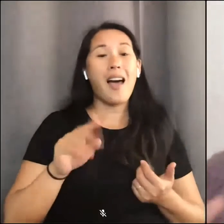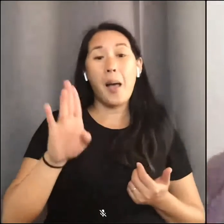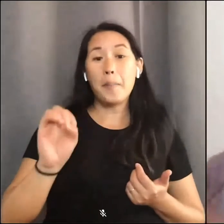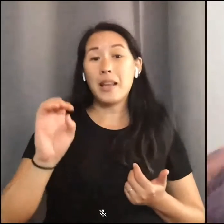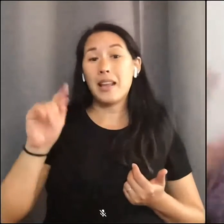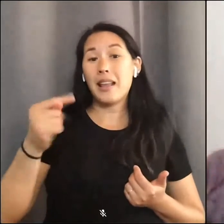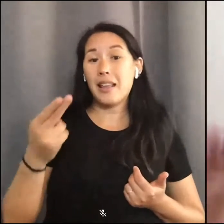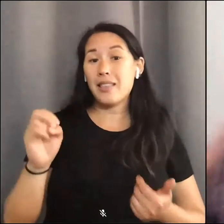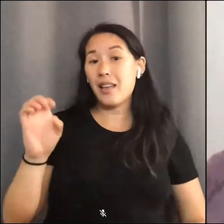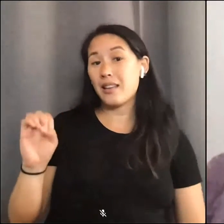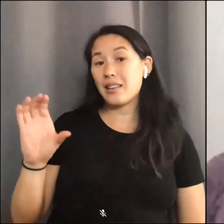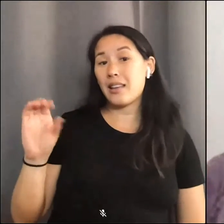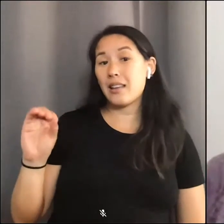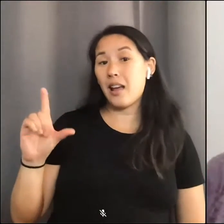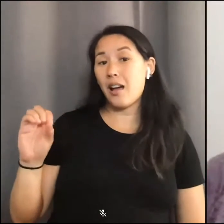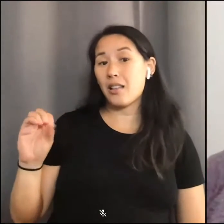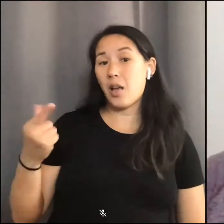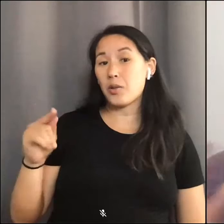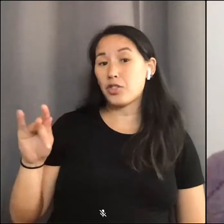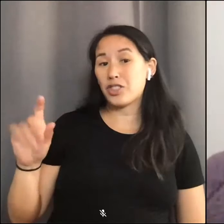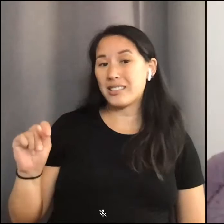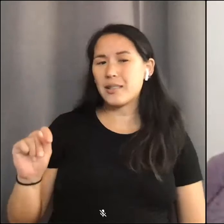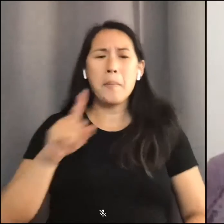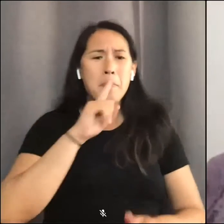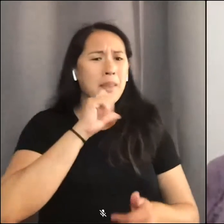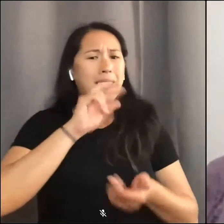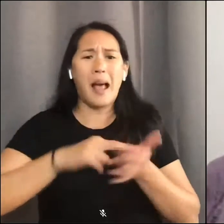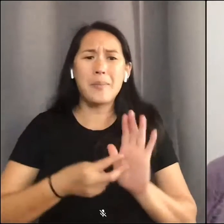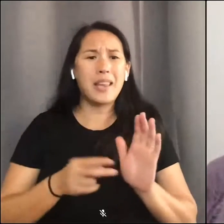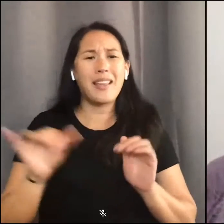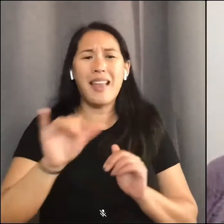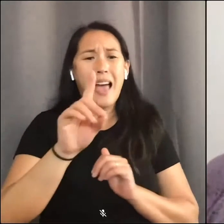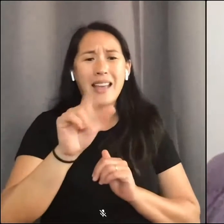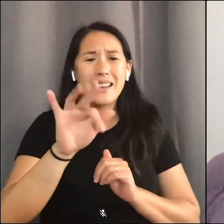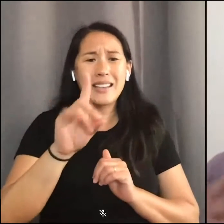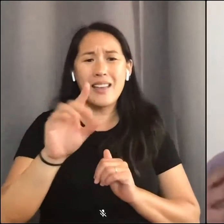lonely plants whatever those things are that talk about all the other uh ecosystems in the world but